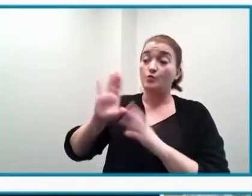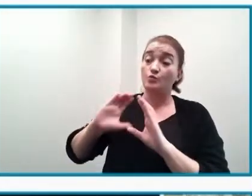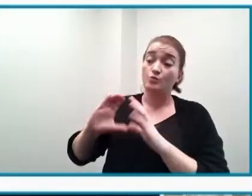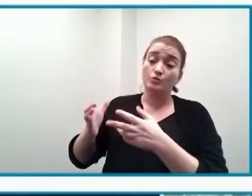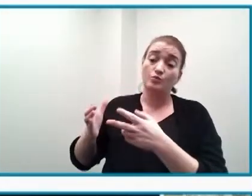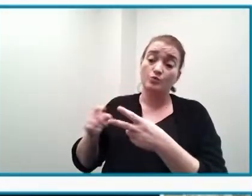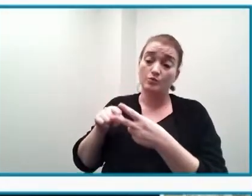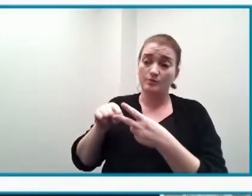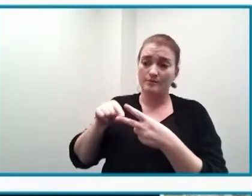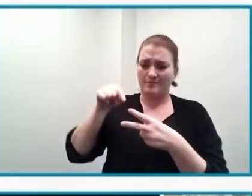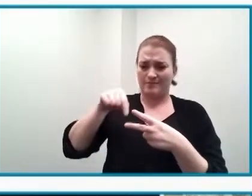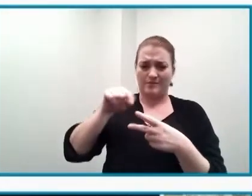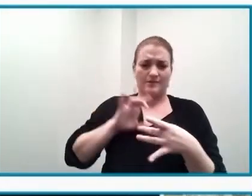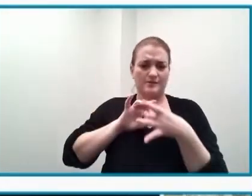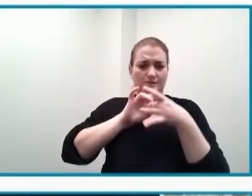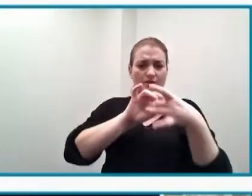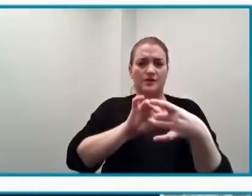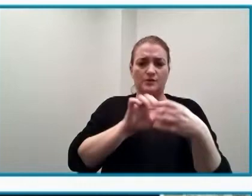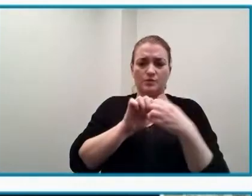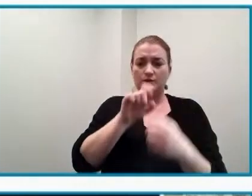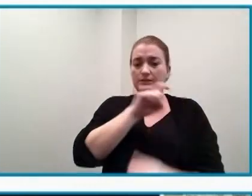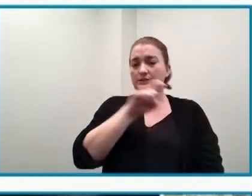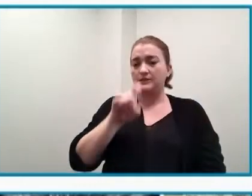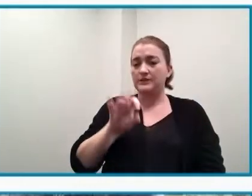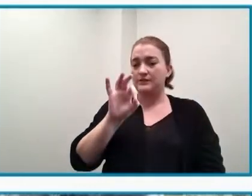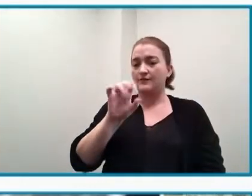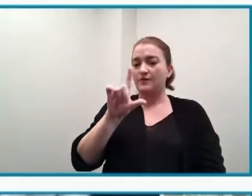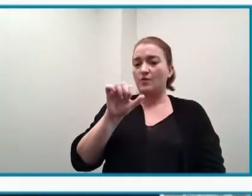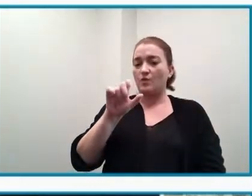connection with Texas Folklife? Can you say a little bit more about that?